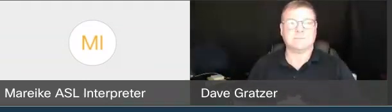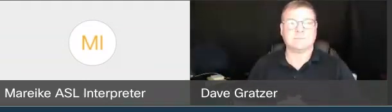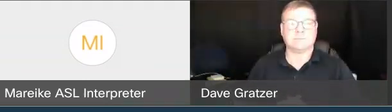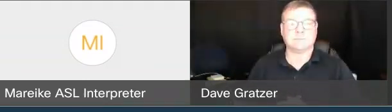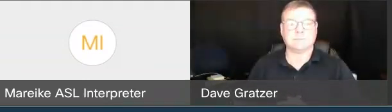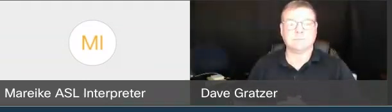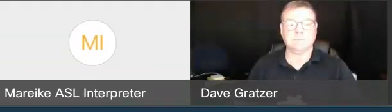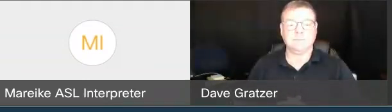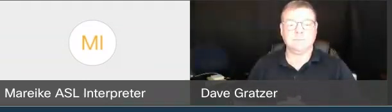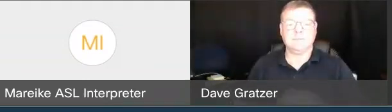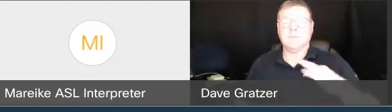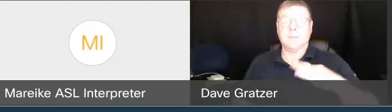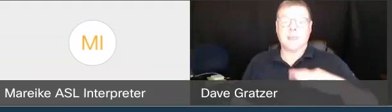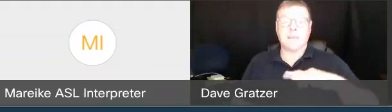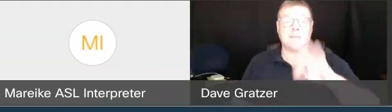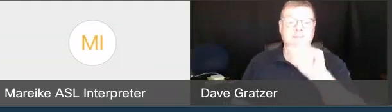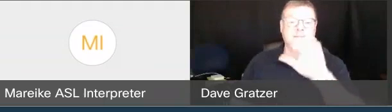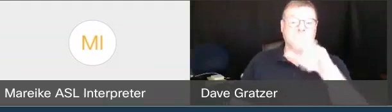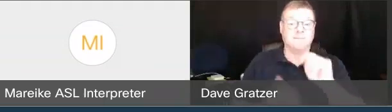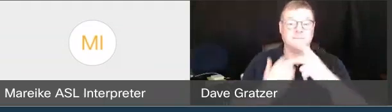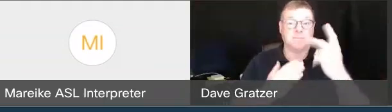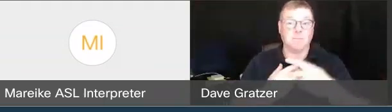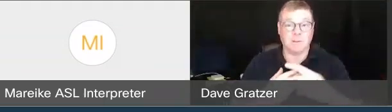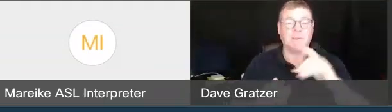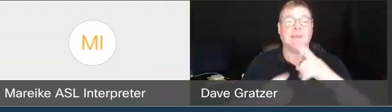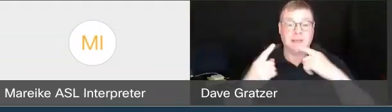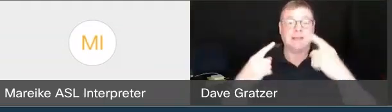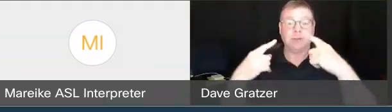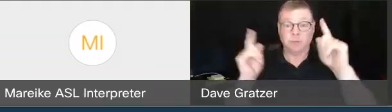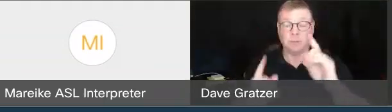Benefits of FACT programs often attributed to their success in reintegrating their